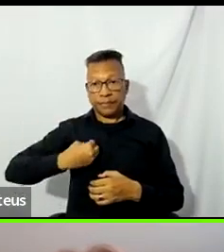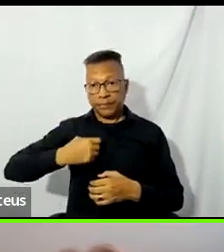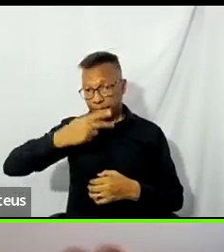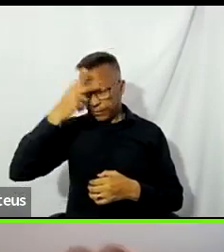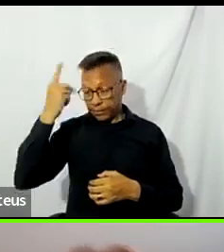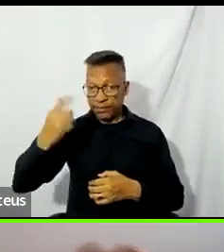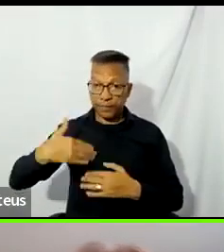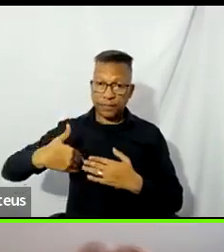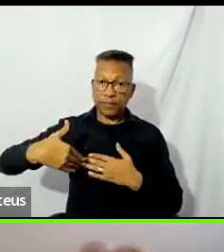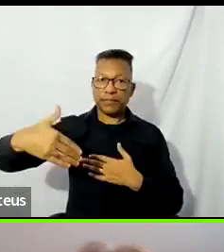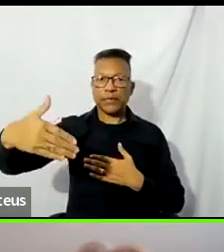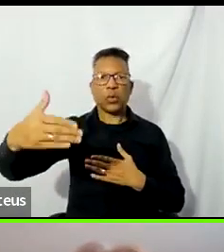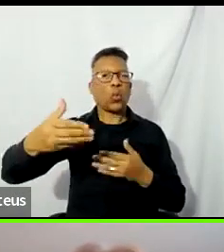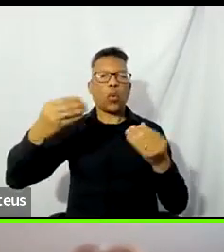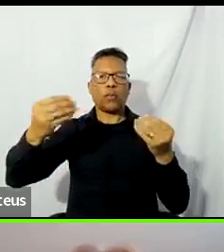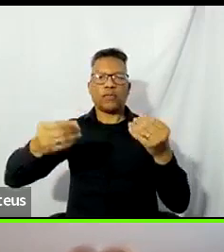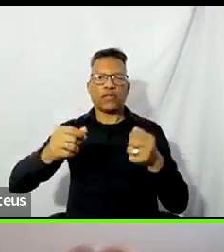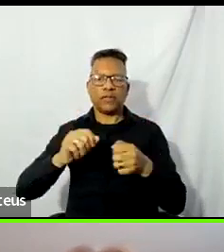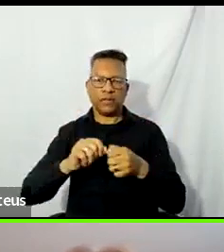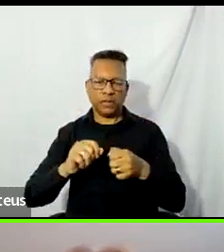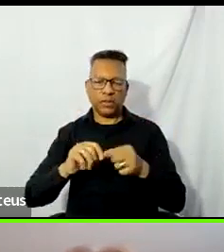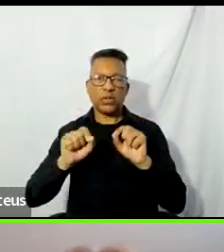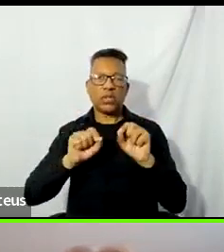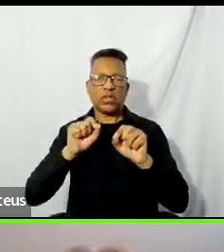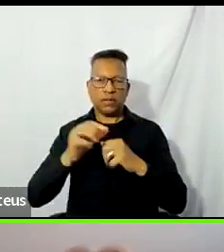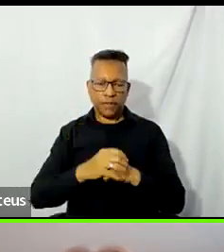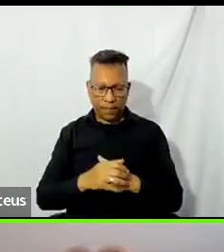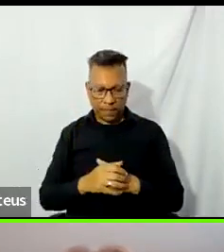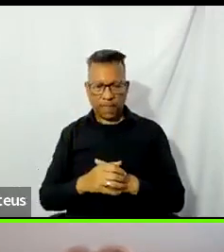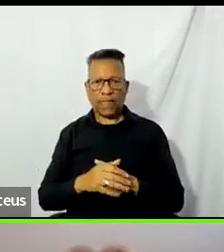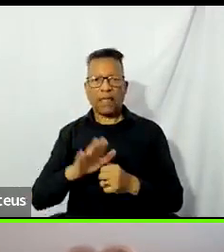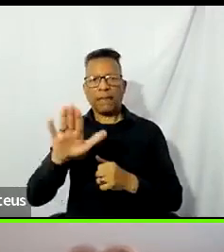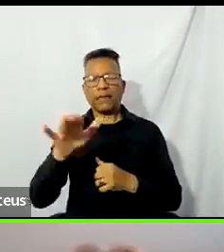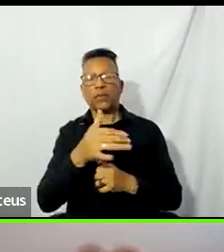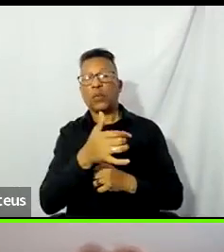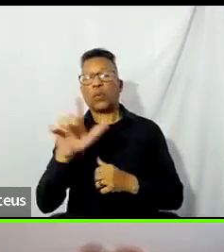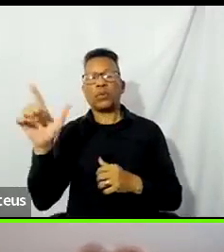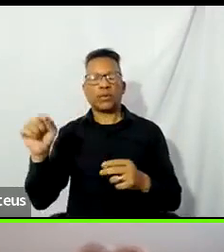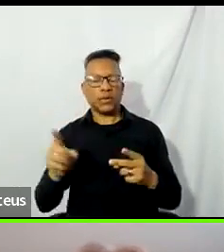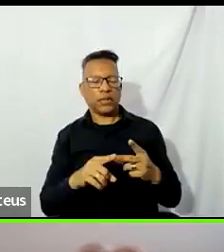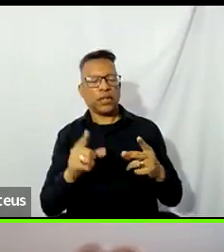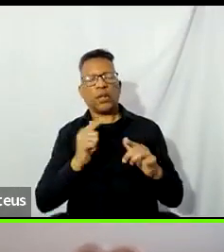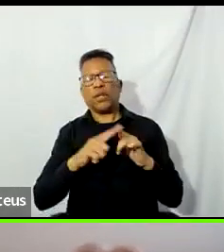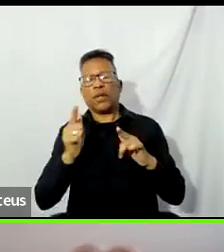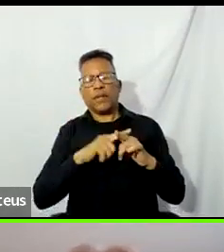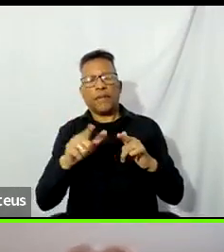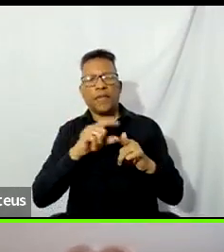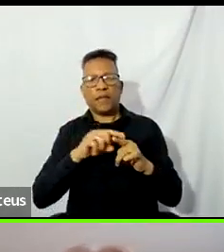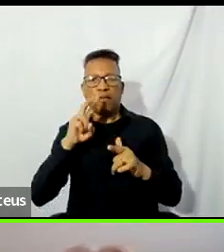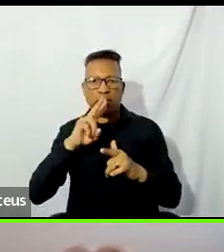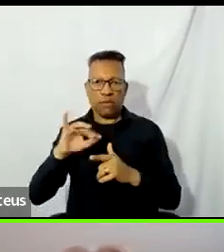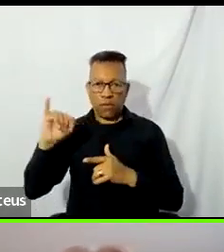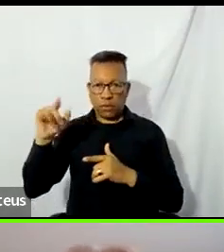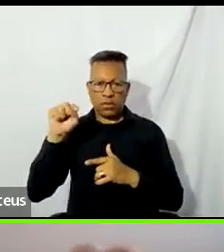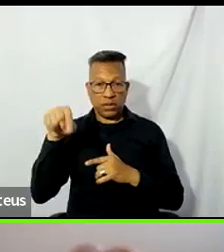is that The The problem with the vagueotskin account , it's not so